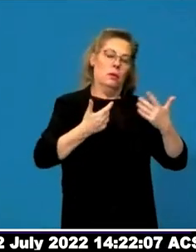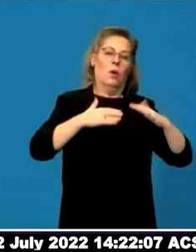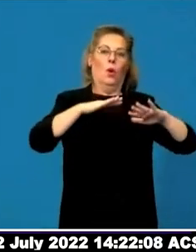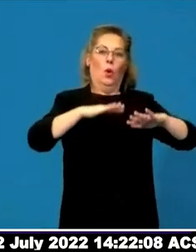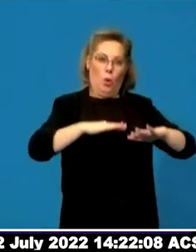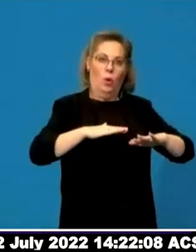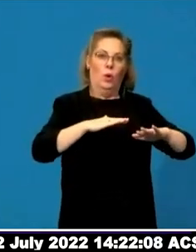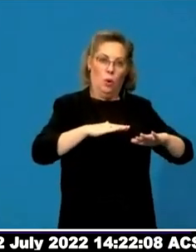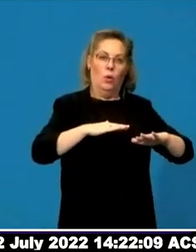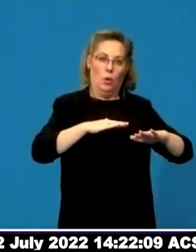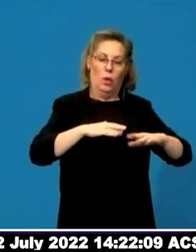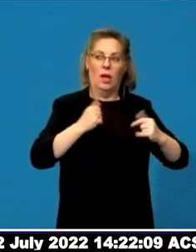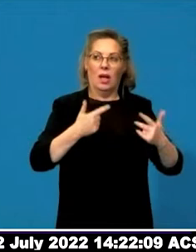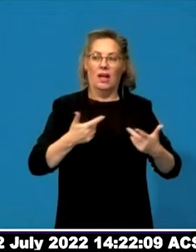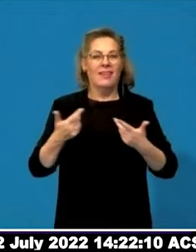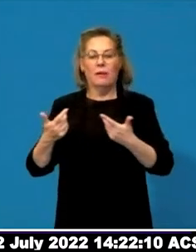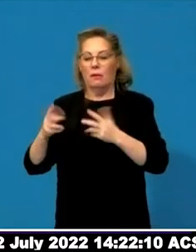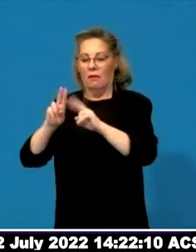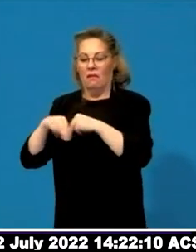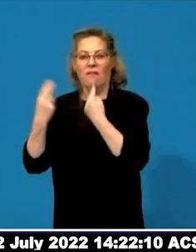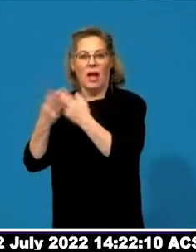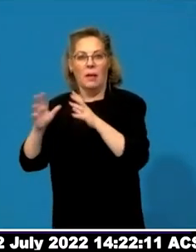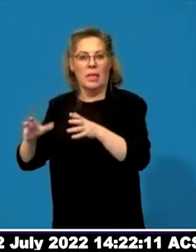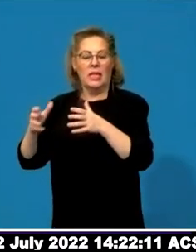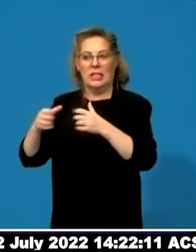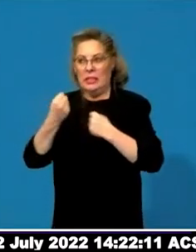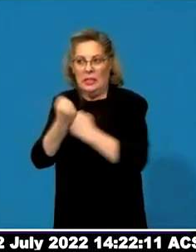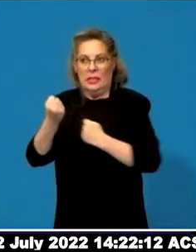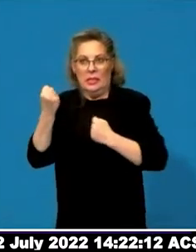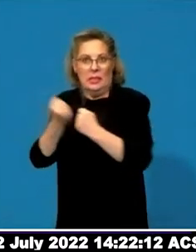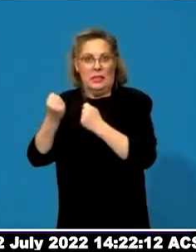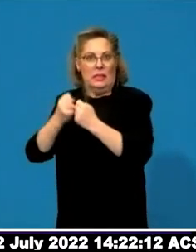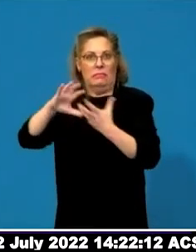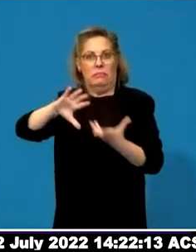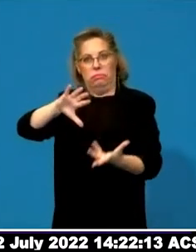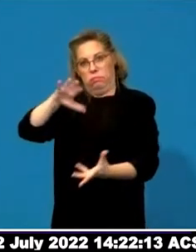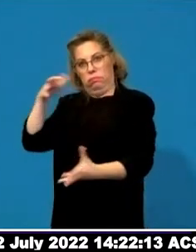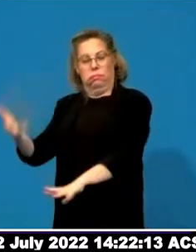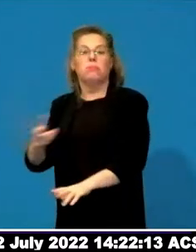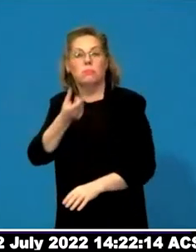to have psycho-social wellbeing, the Anangu with disability as well as family who are supporting.